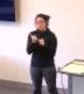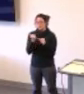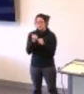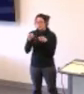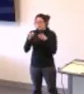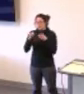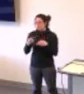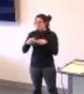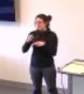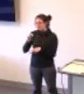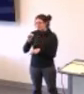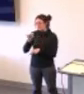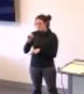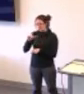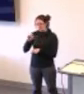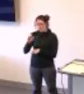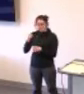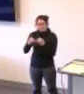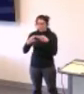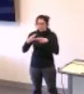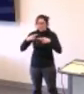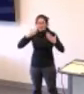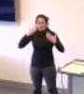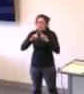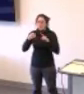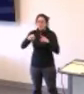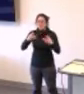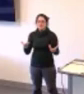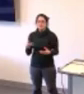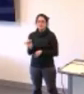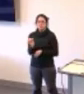And I didn't get the last name, but Nicole is here, too. They're somewhere in the room.